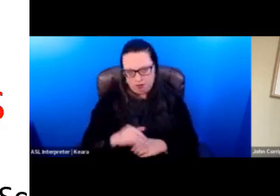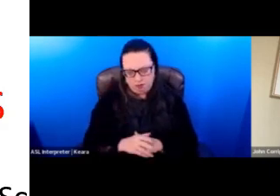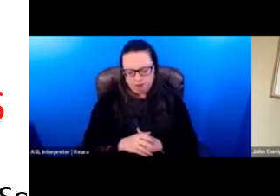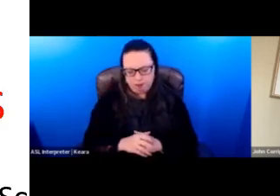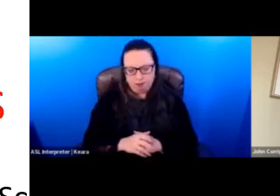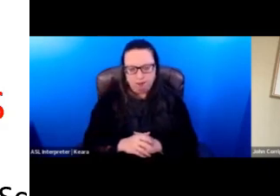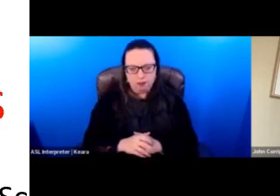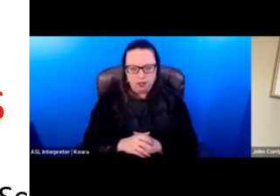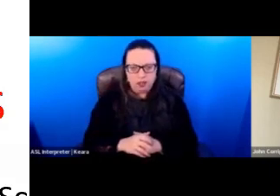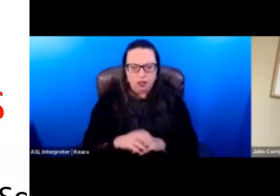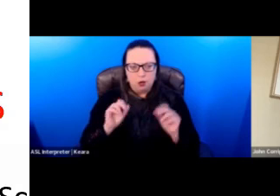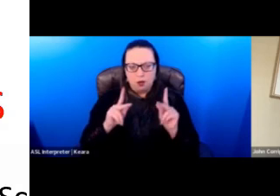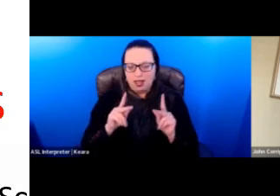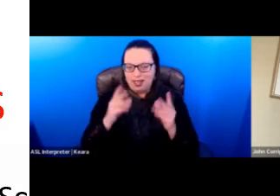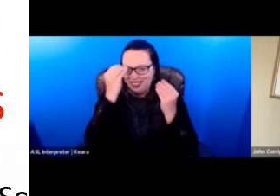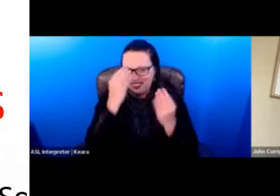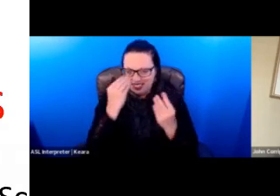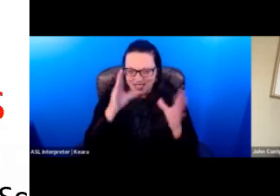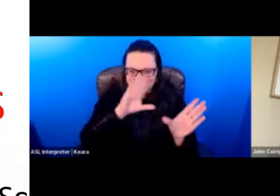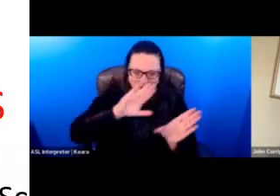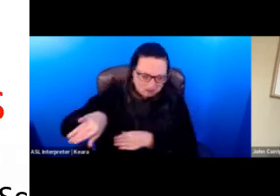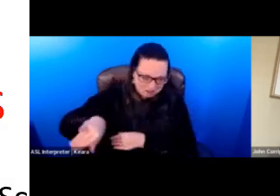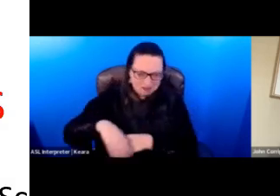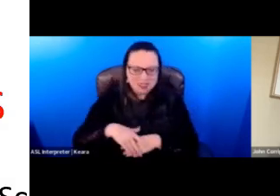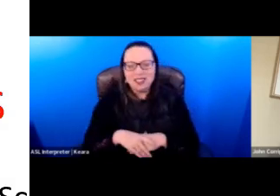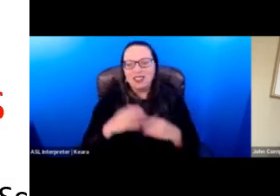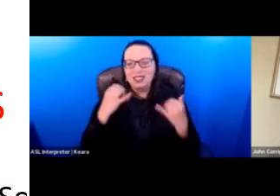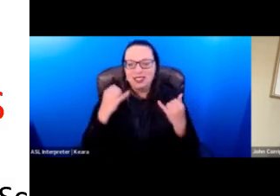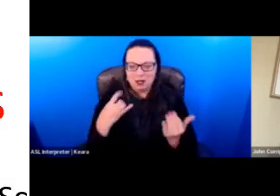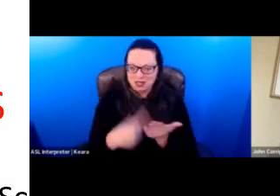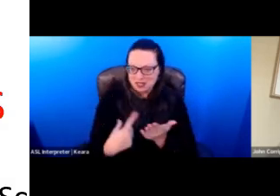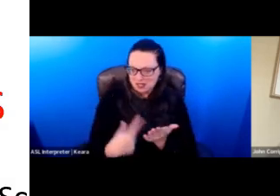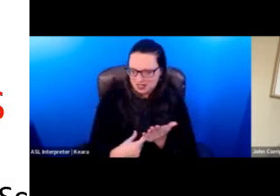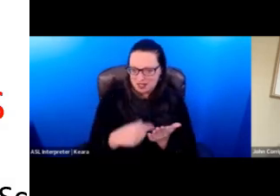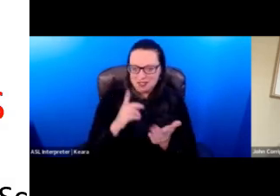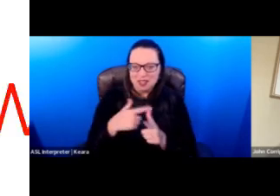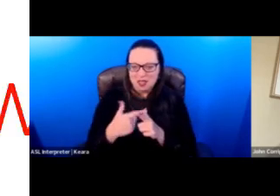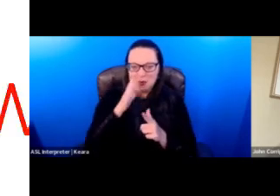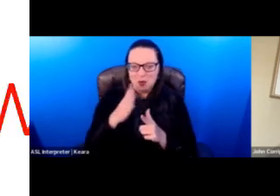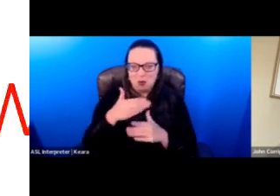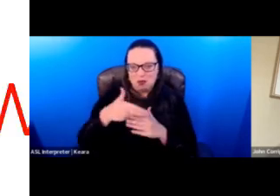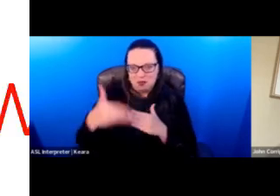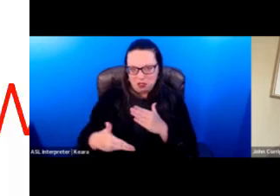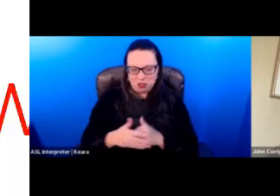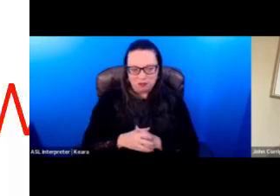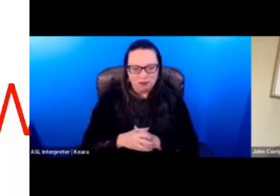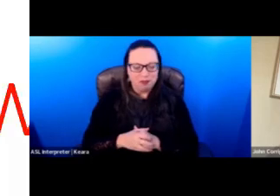more, no more data. So just talk about it for a moment. And I'll wrap up here. So next slide. I